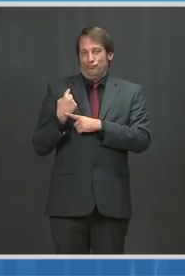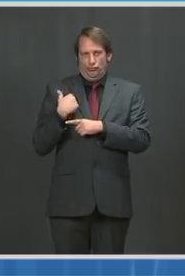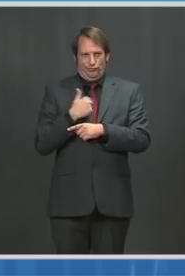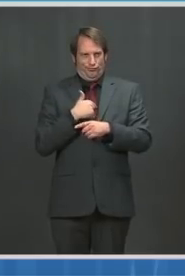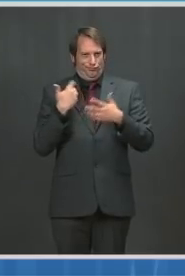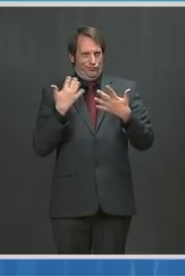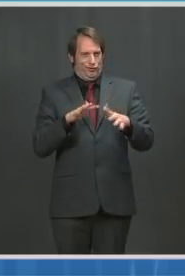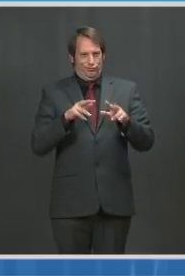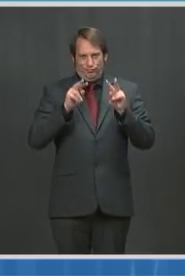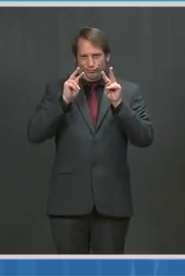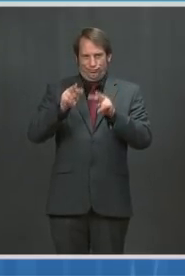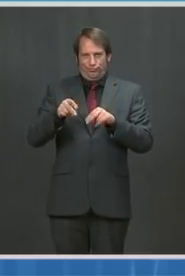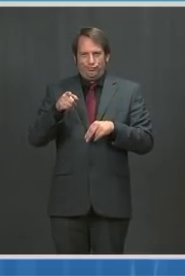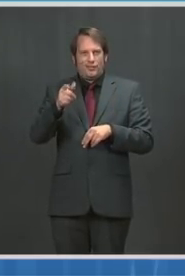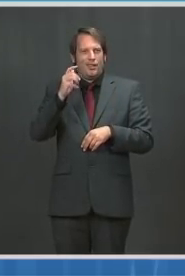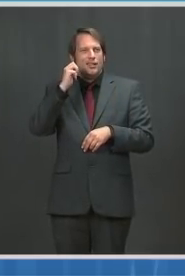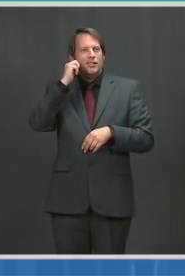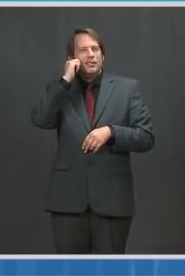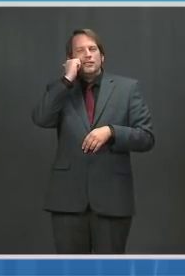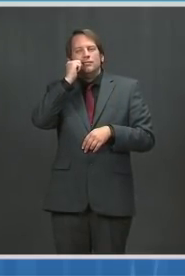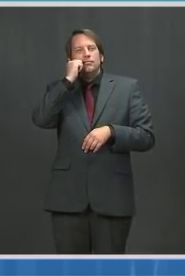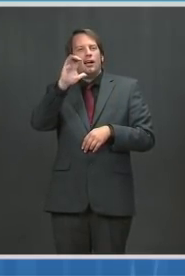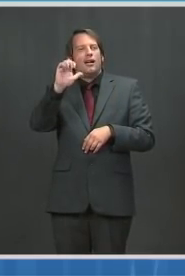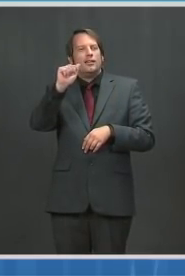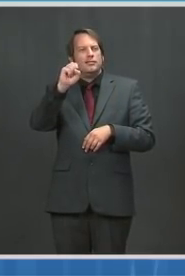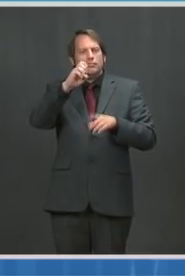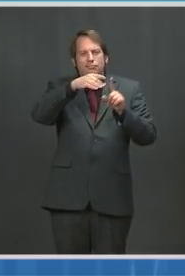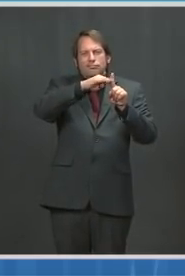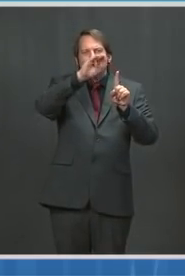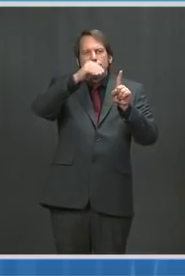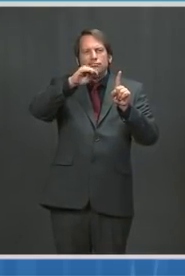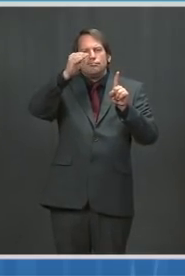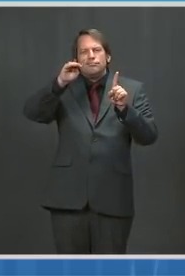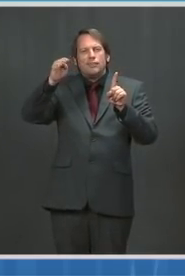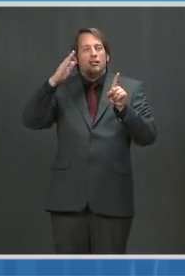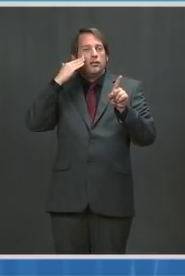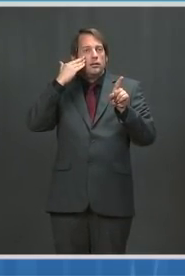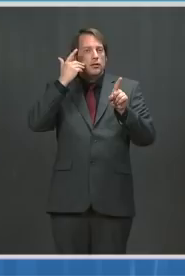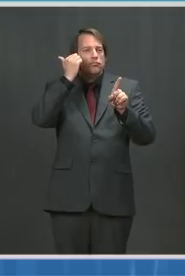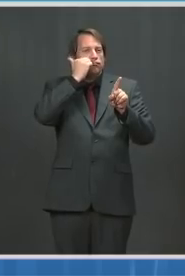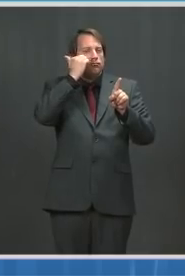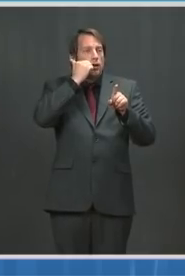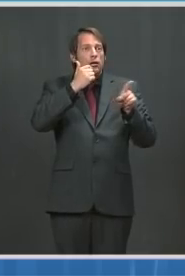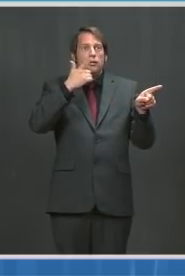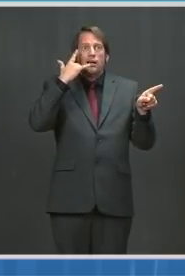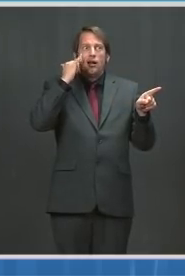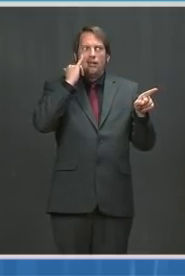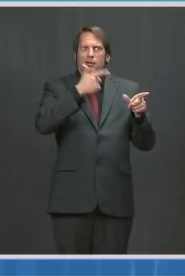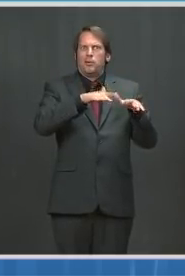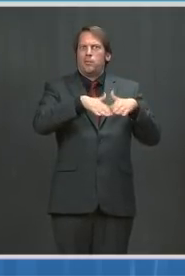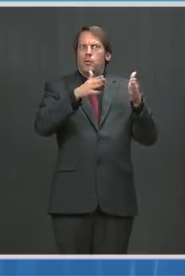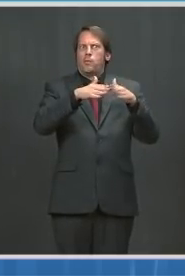And with California looking to open up more regularly by June, I wondered if we have a new number